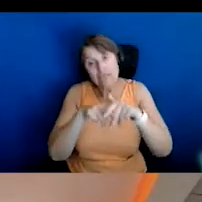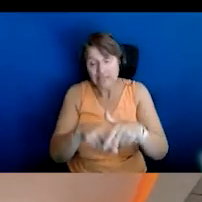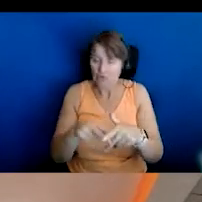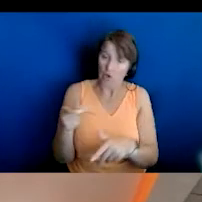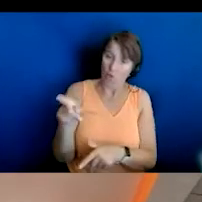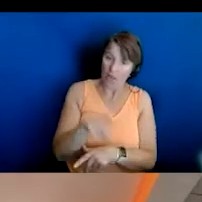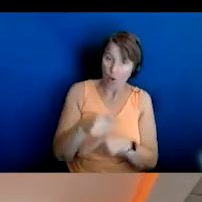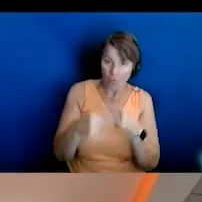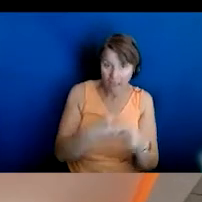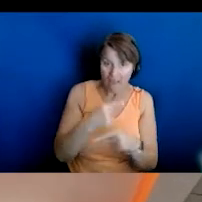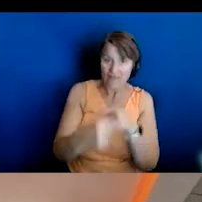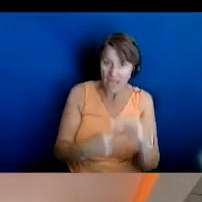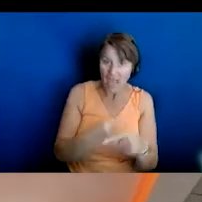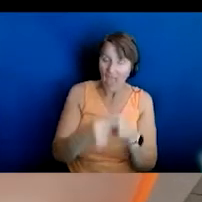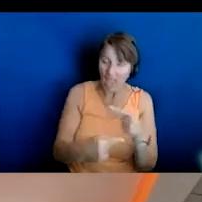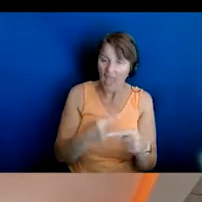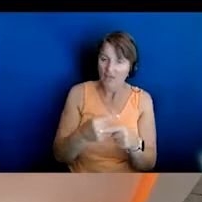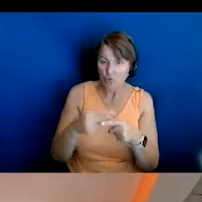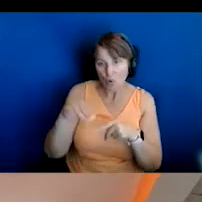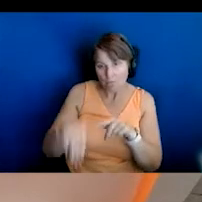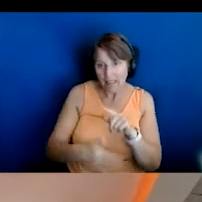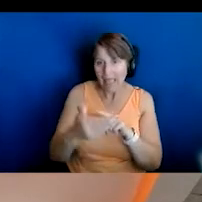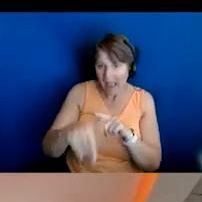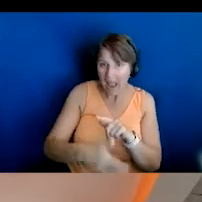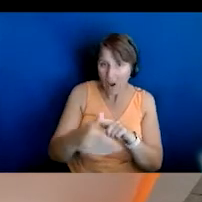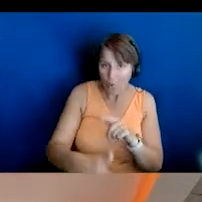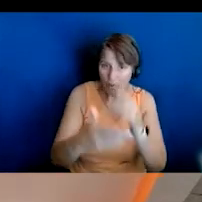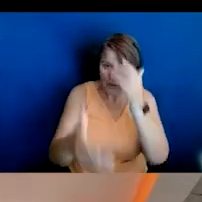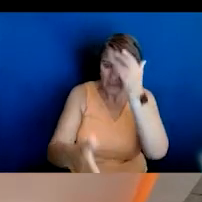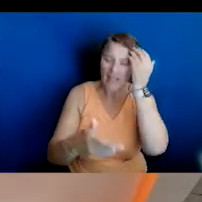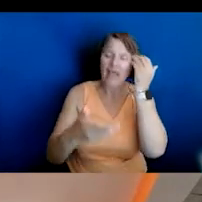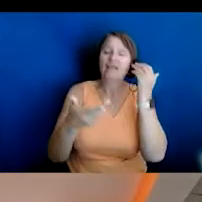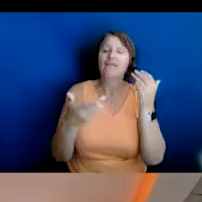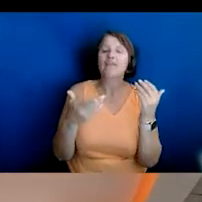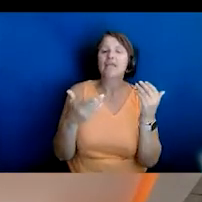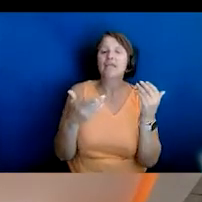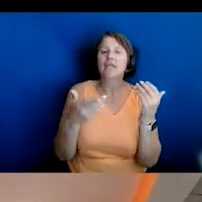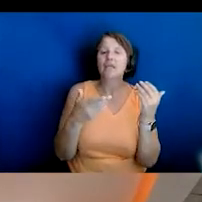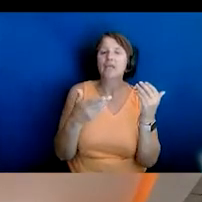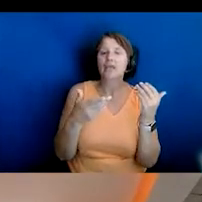We partnered with the Norwegian Farmers Union and took some of our art funding to provide a job.